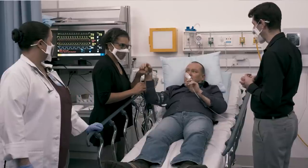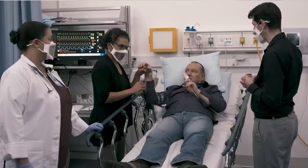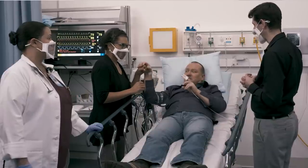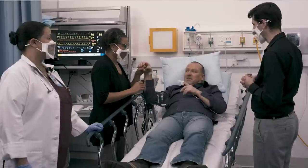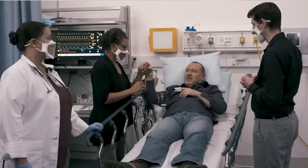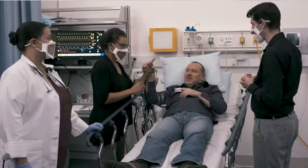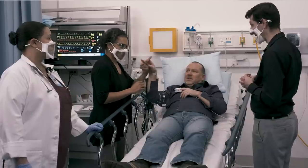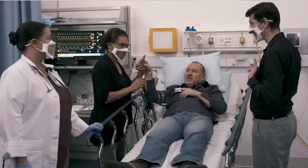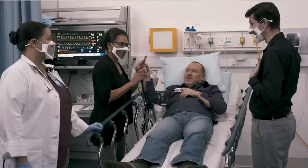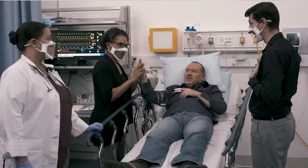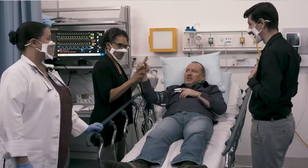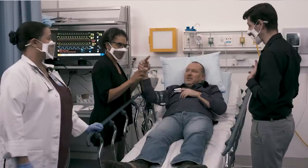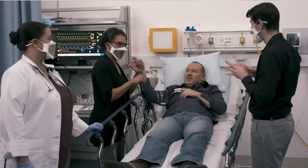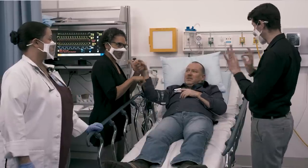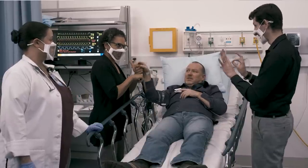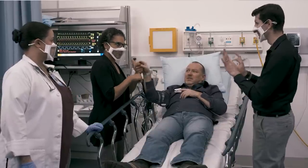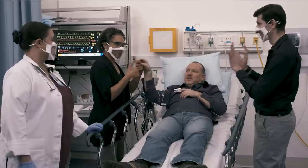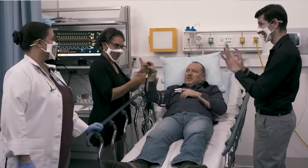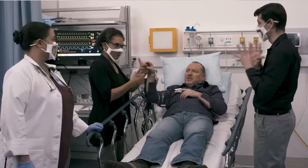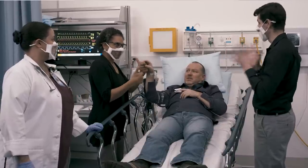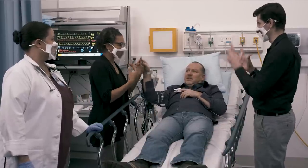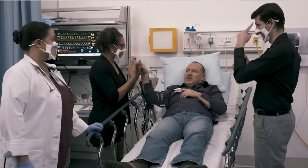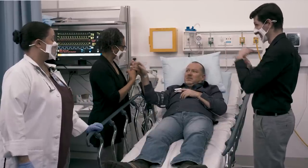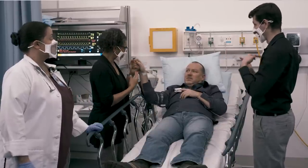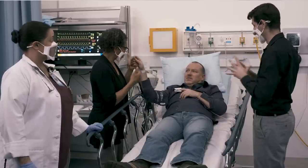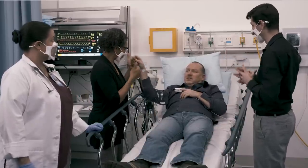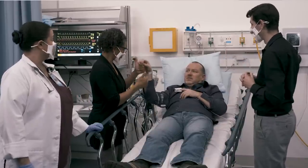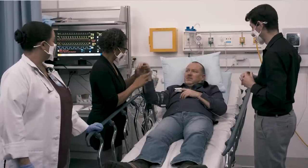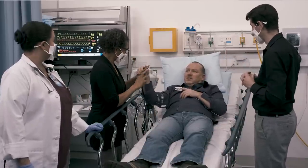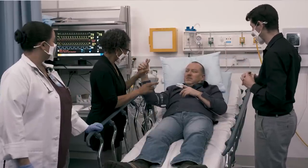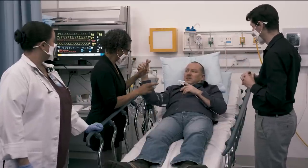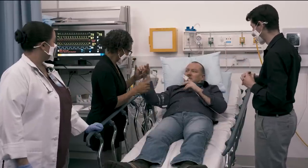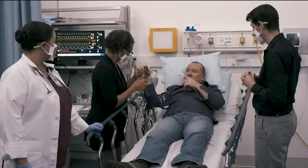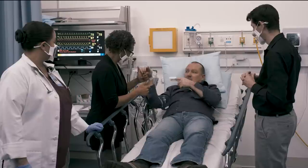And now he’s asking about me, if I’m in the right position.